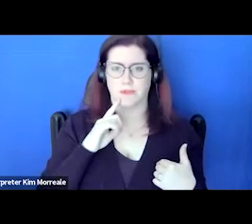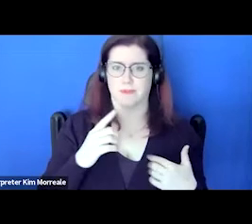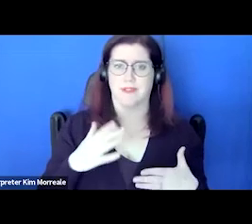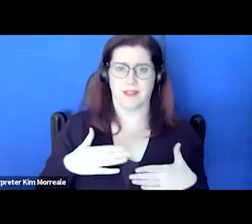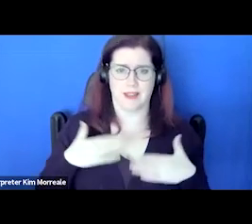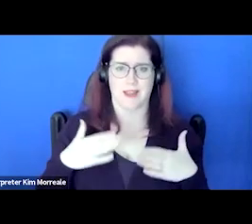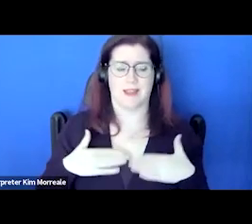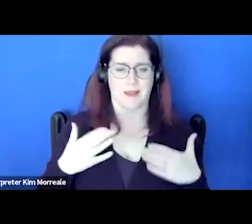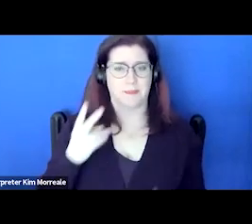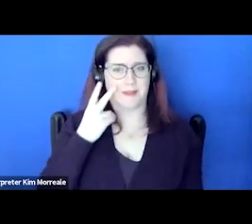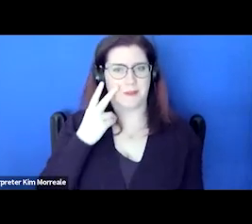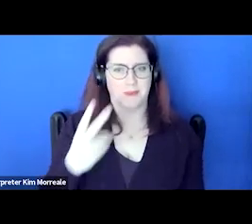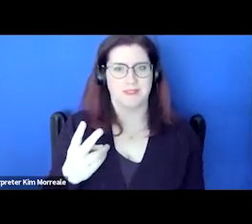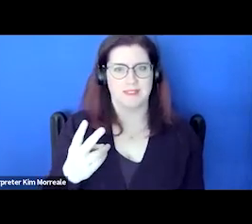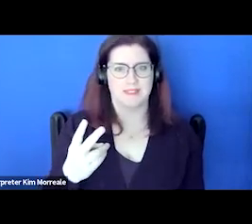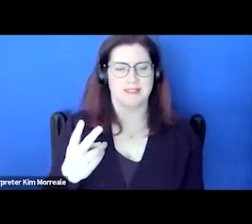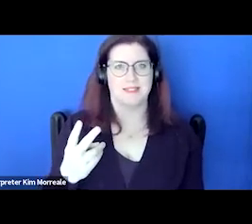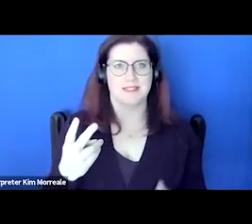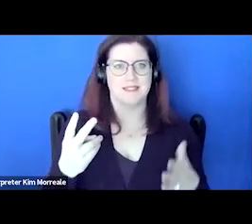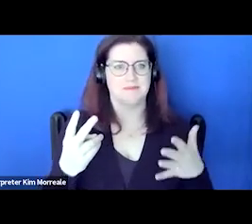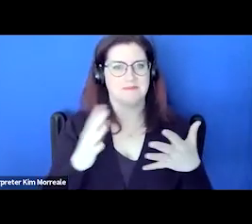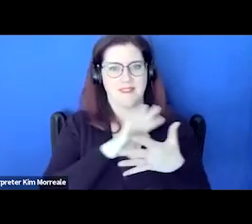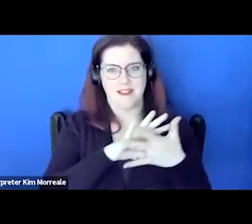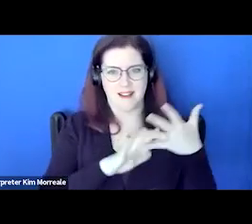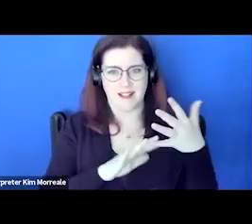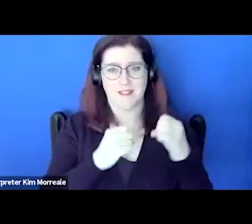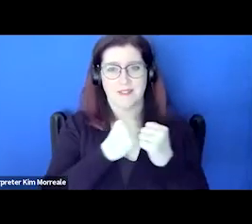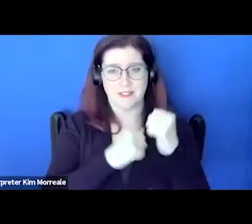all the structures defined in regard